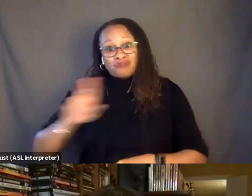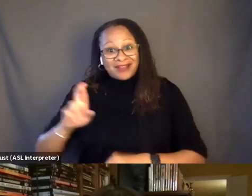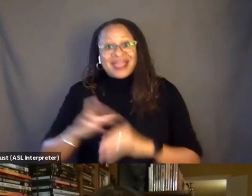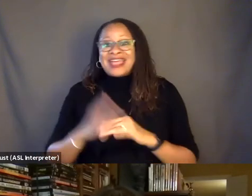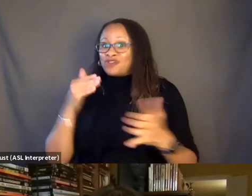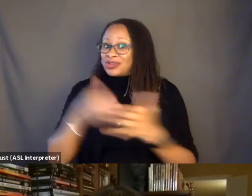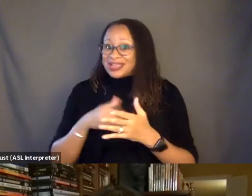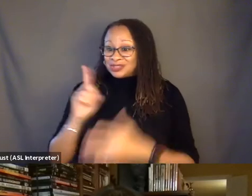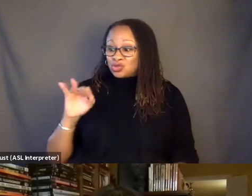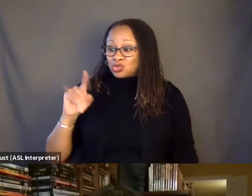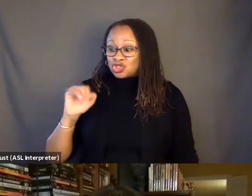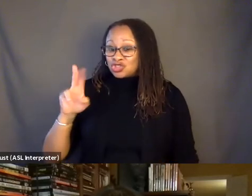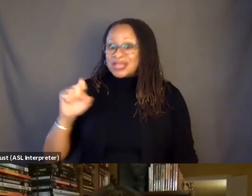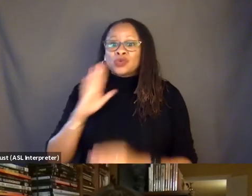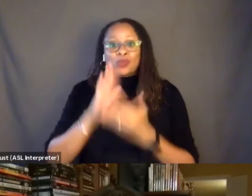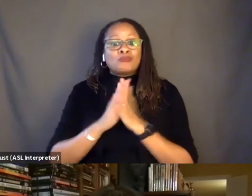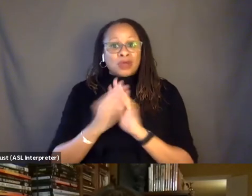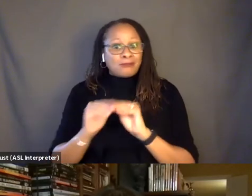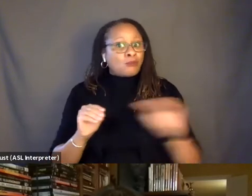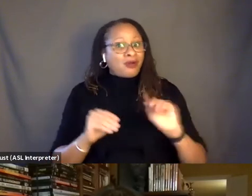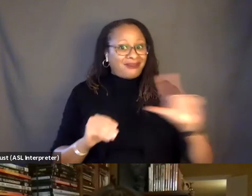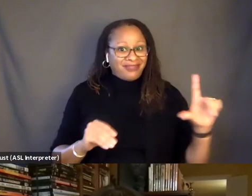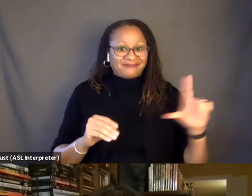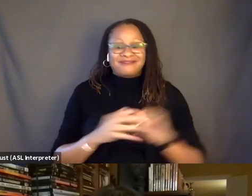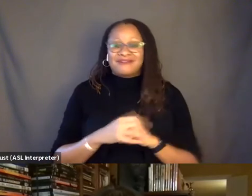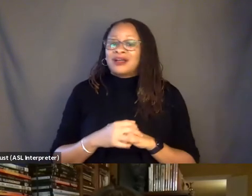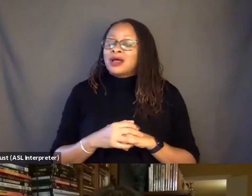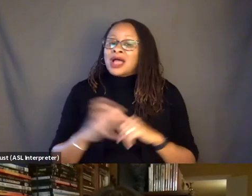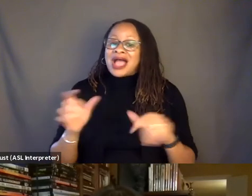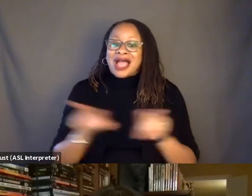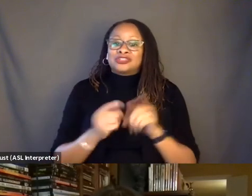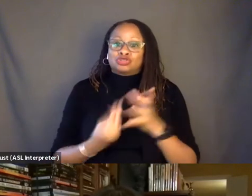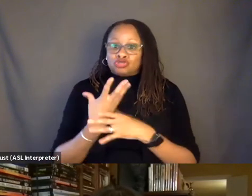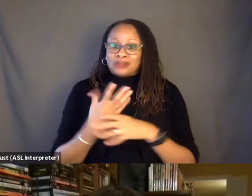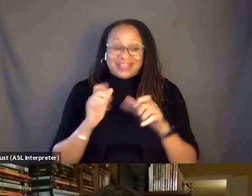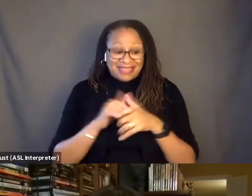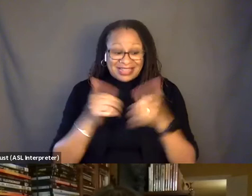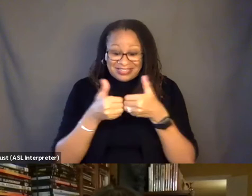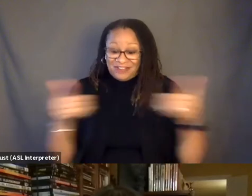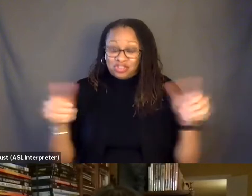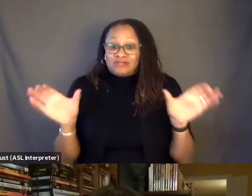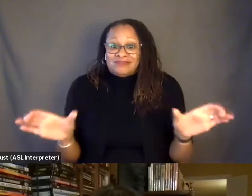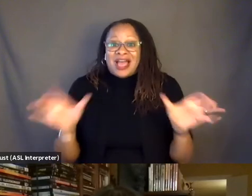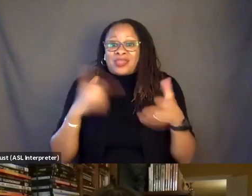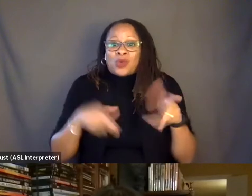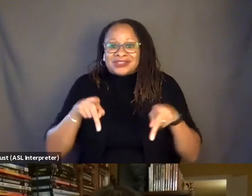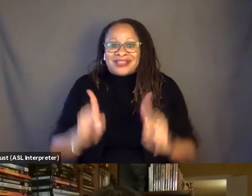And then this division as growth on the platforms happen, is what allows different realities.